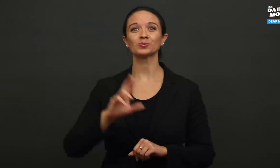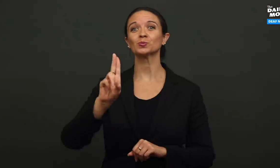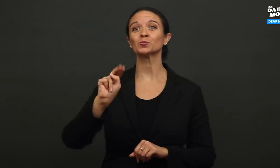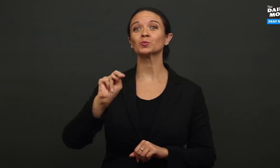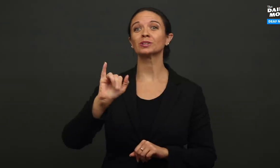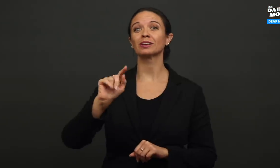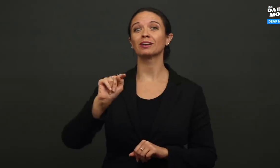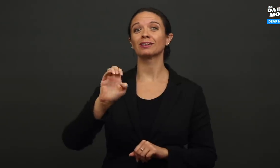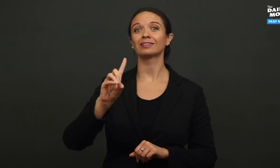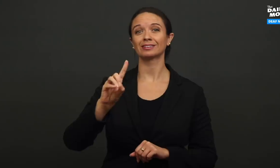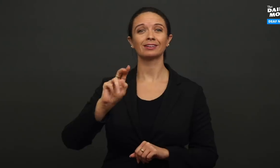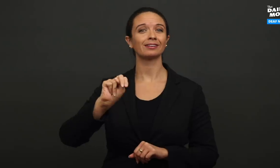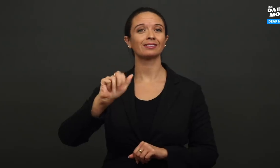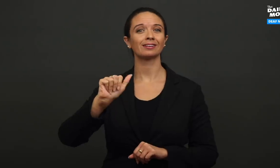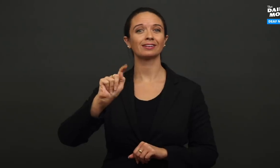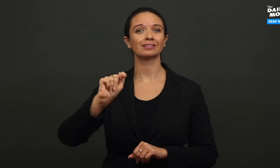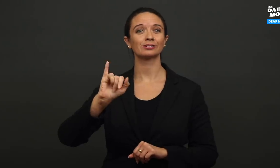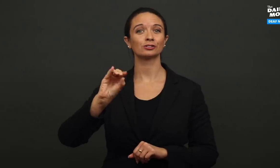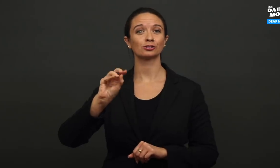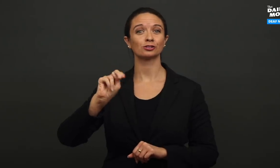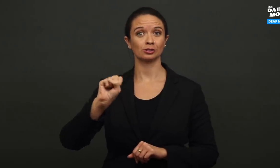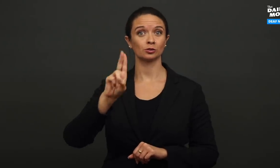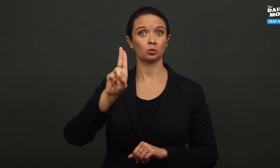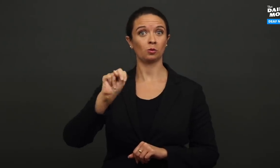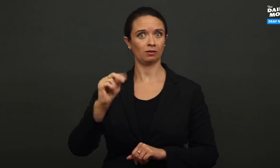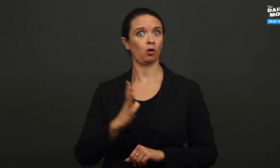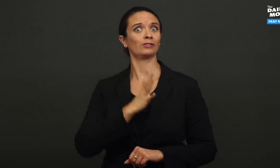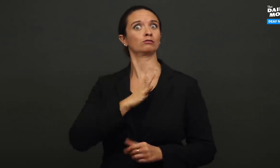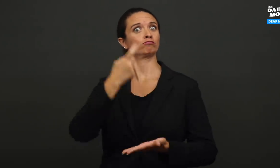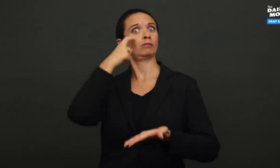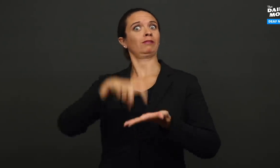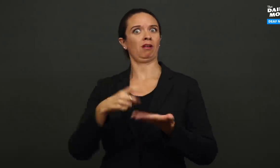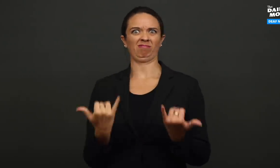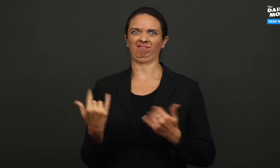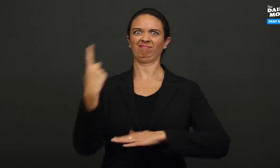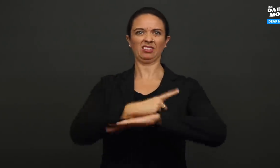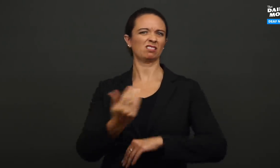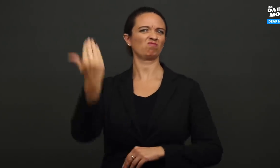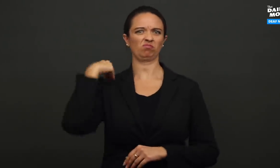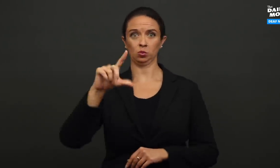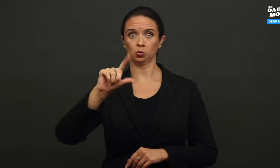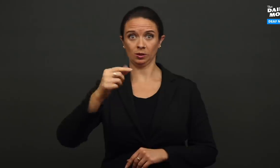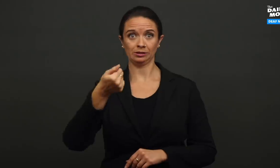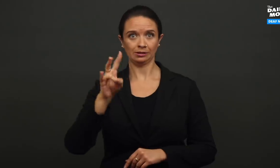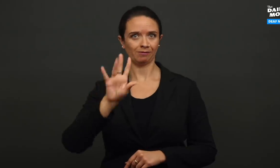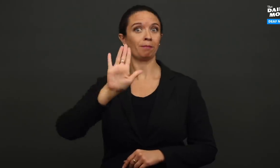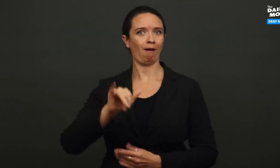The United Nations officially recognized this day in 2017 by